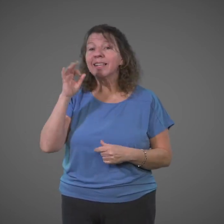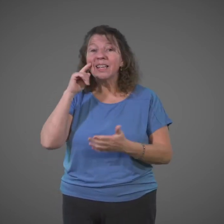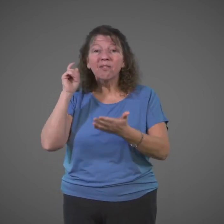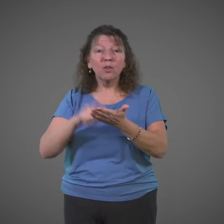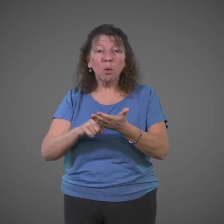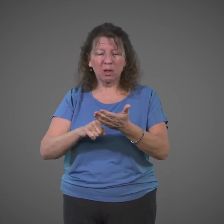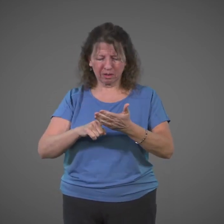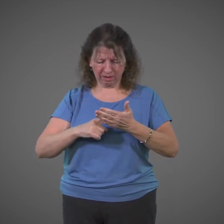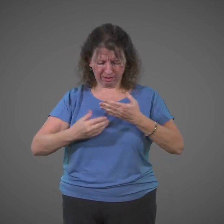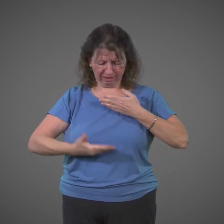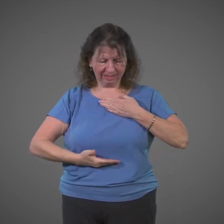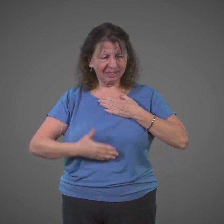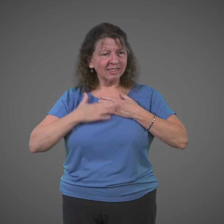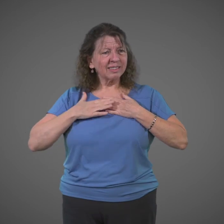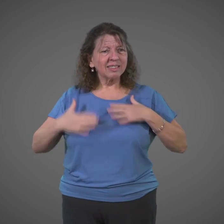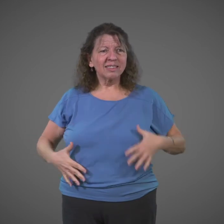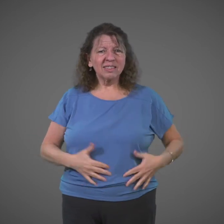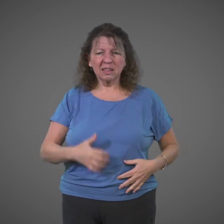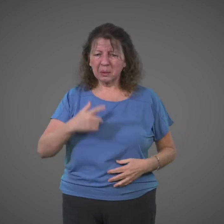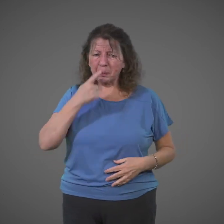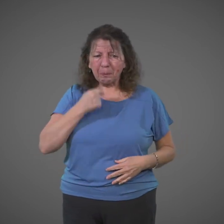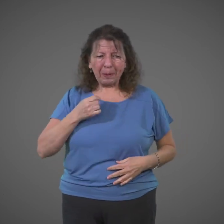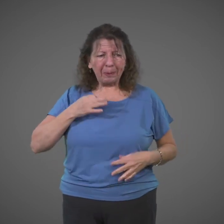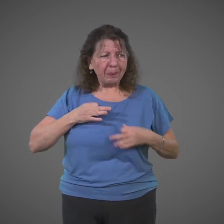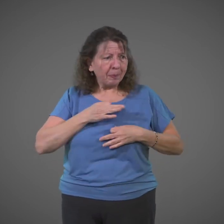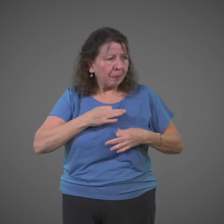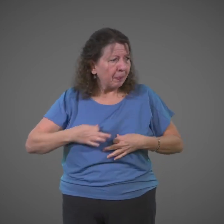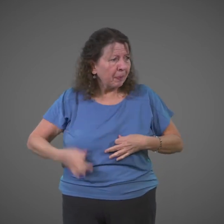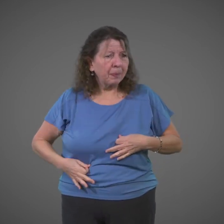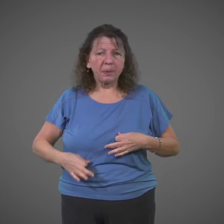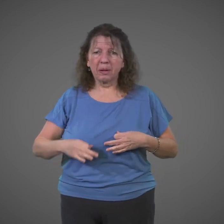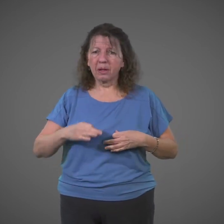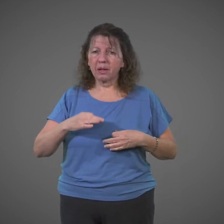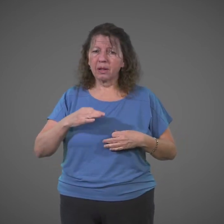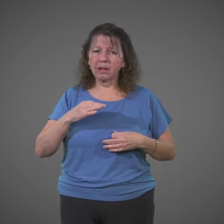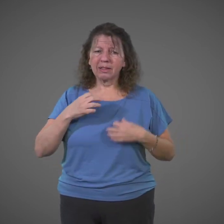If you notice pink, itchy spots on your skin in your chest area.